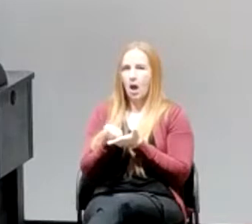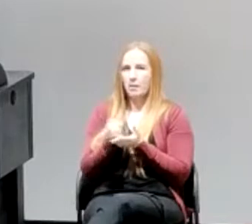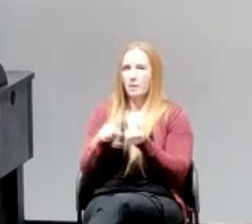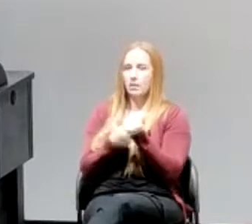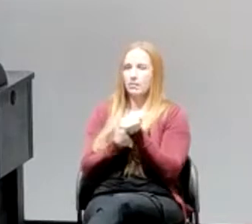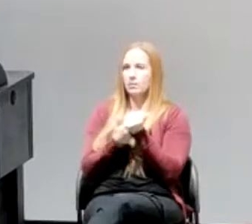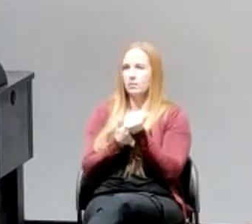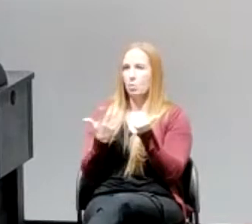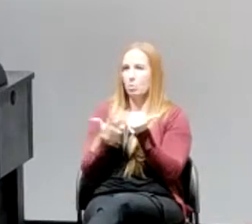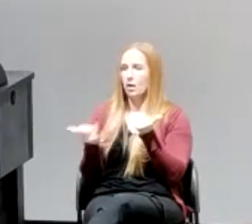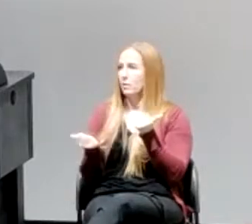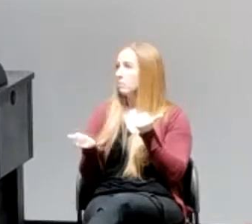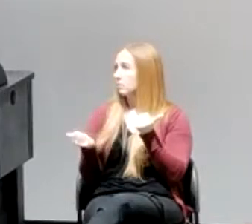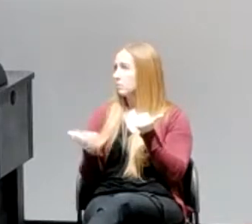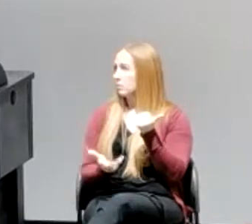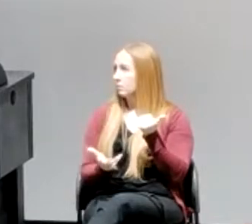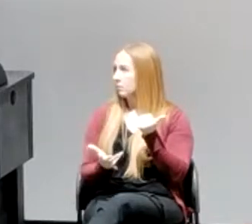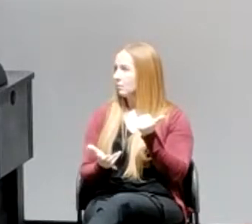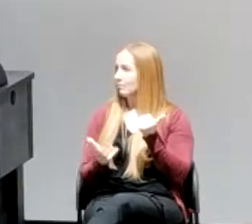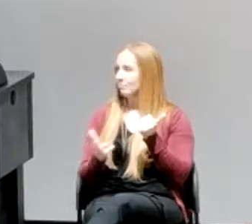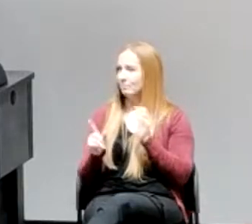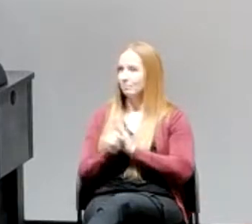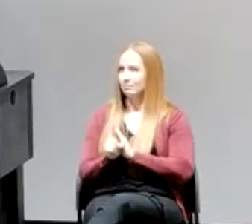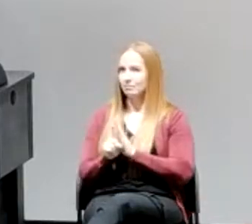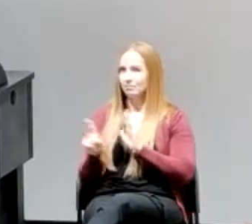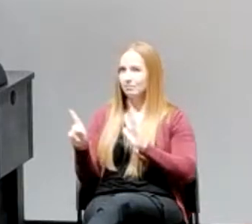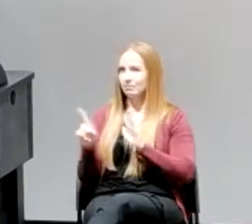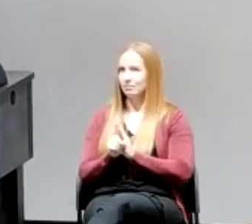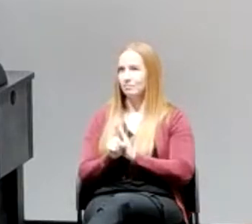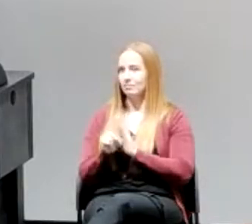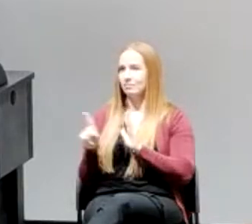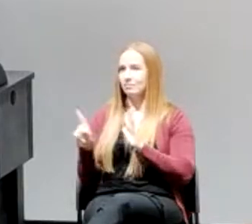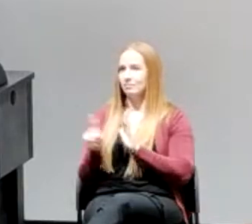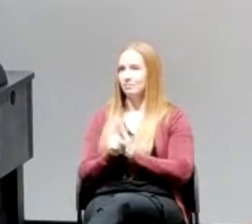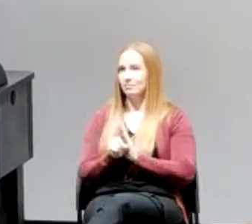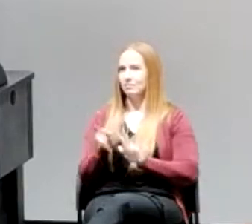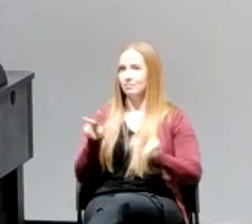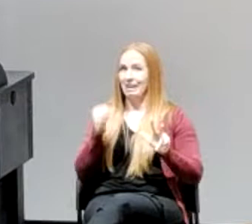quickest to do this and the top of every one of those list dollars and all of